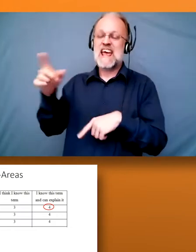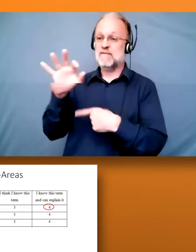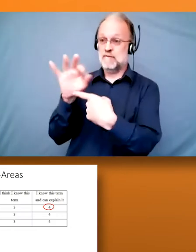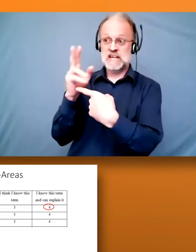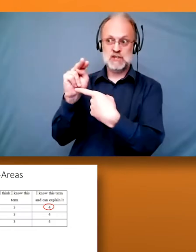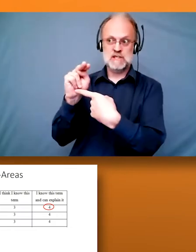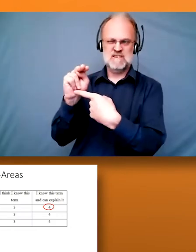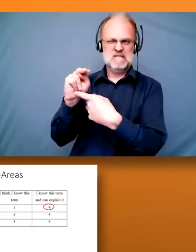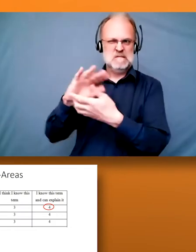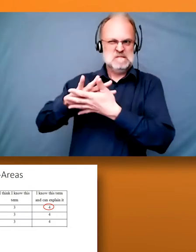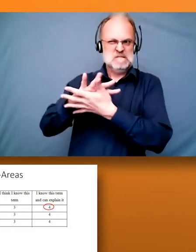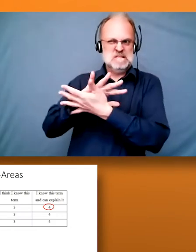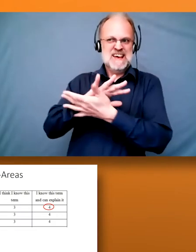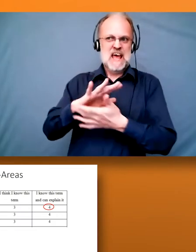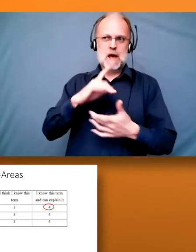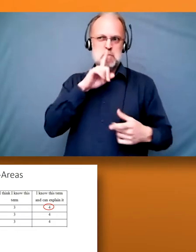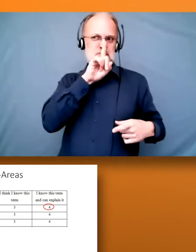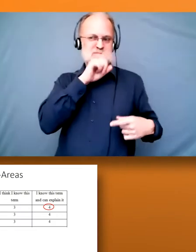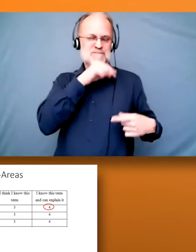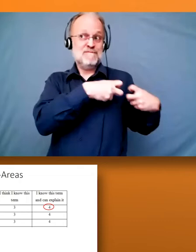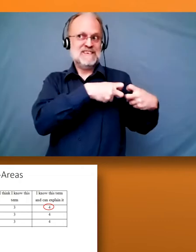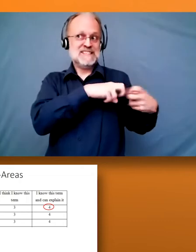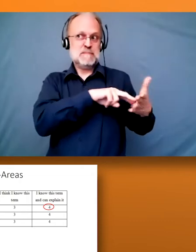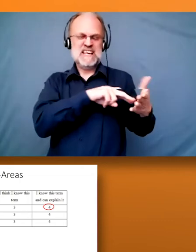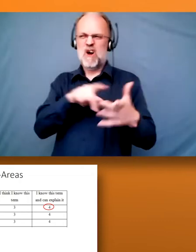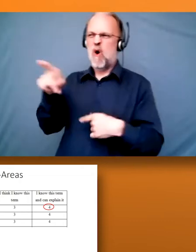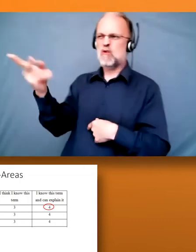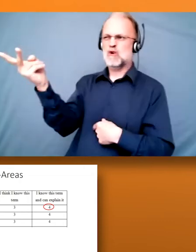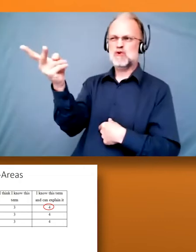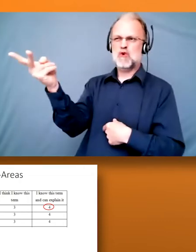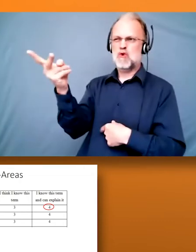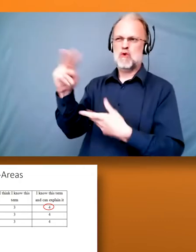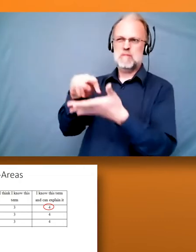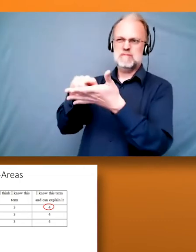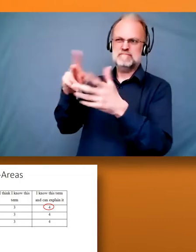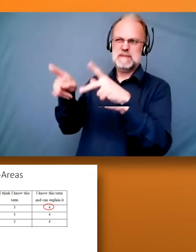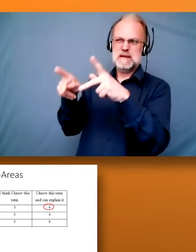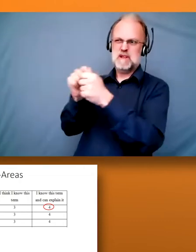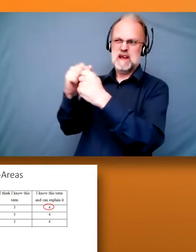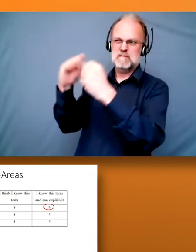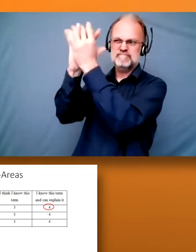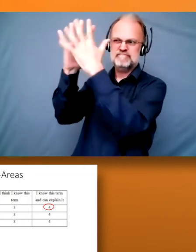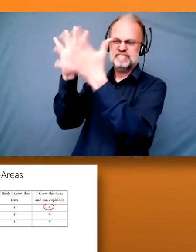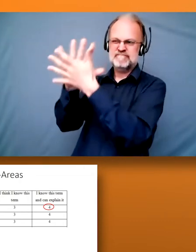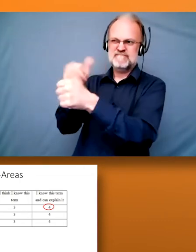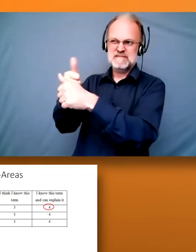it's probably not meaning friction as is part of physics. It might mean, oh, those two people seem to be having friction,